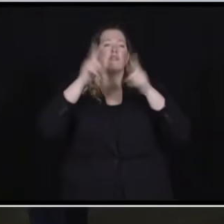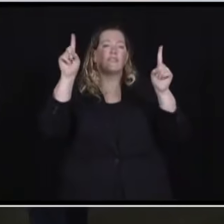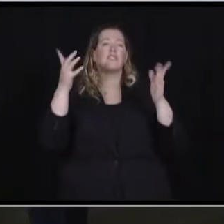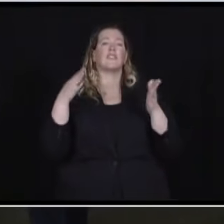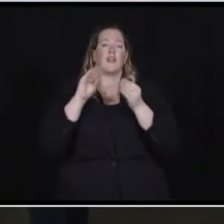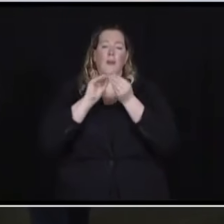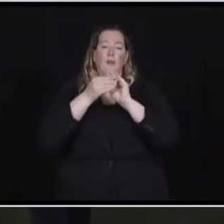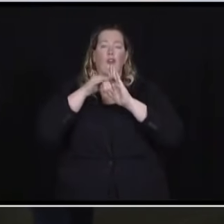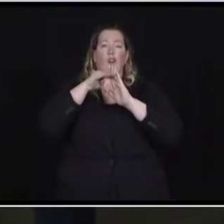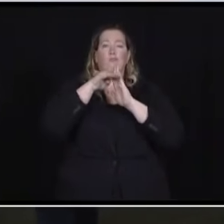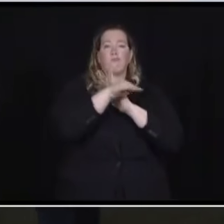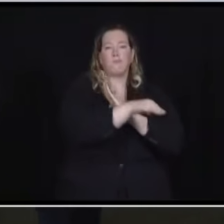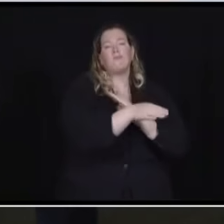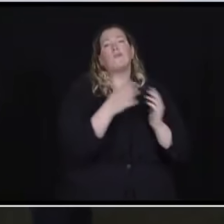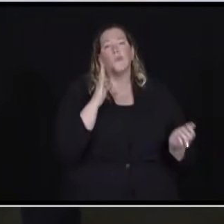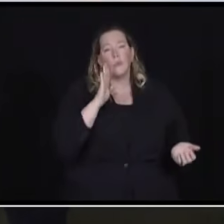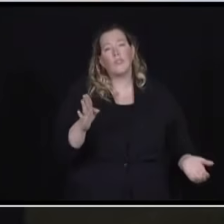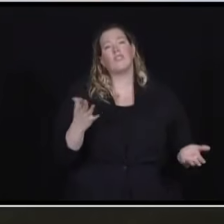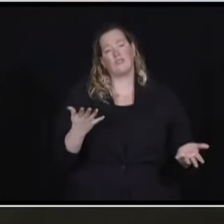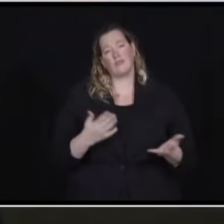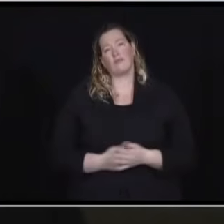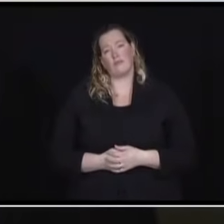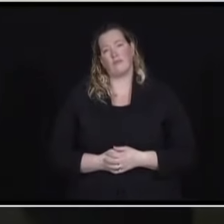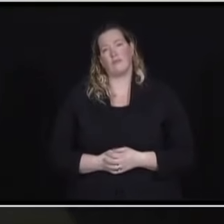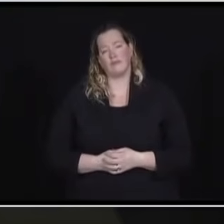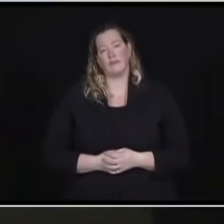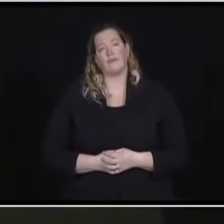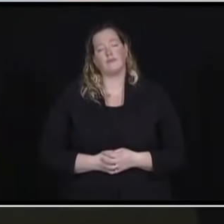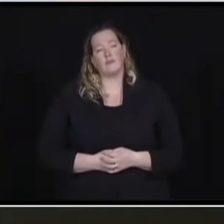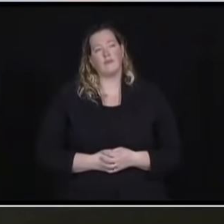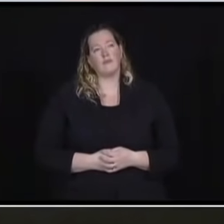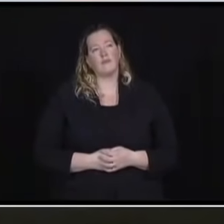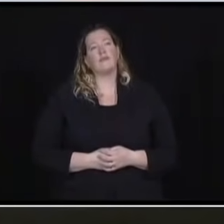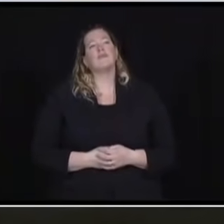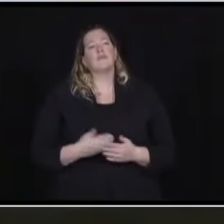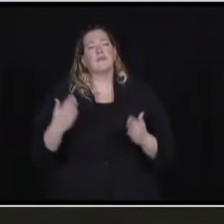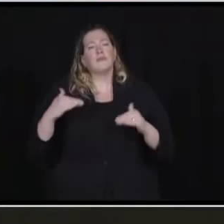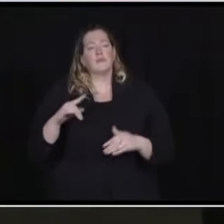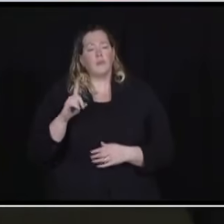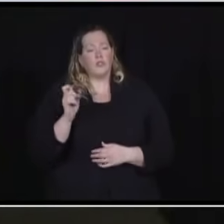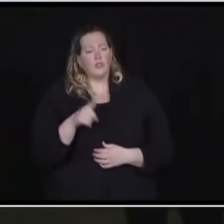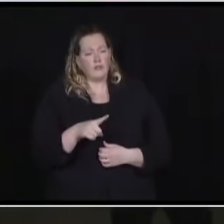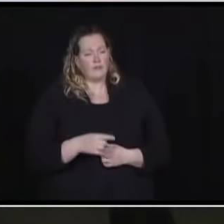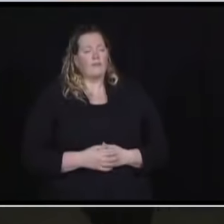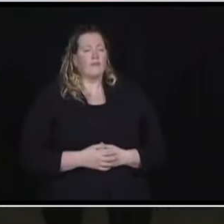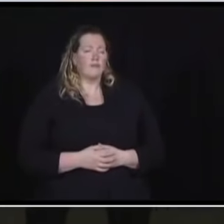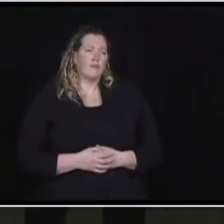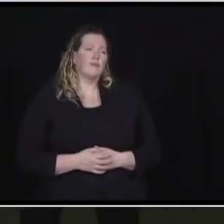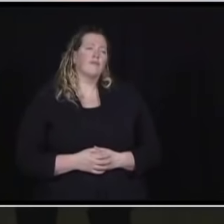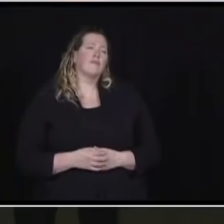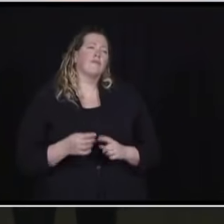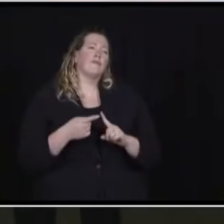the rules in your regions, that is how we are going to do this, and we know that if we